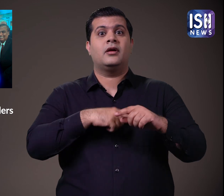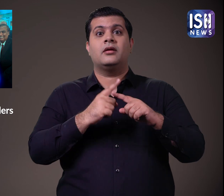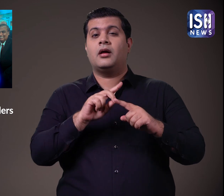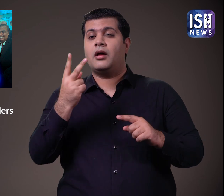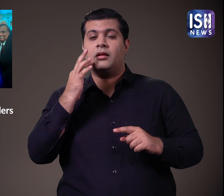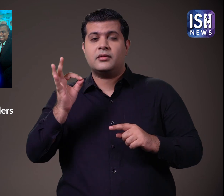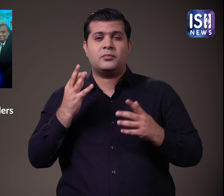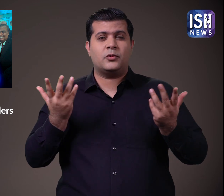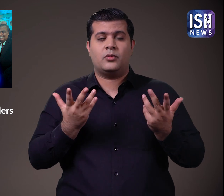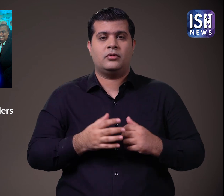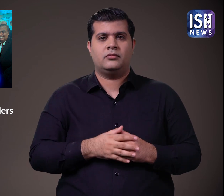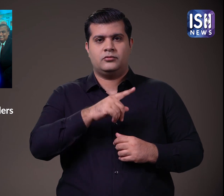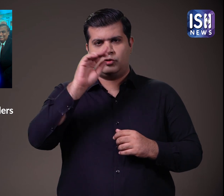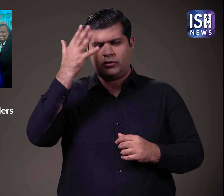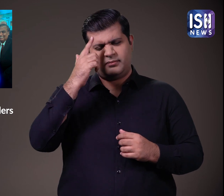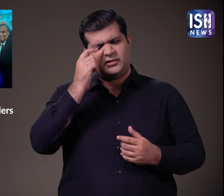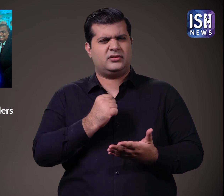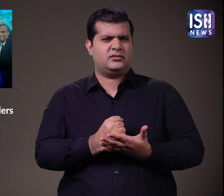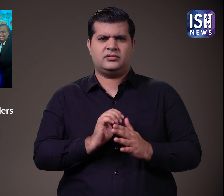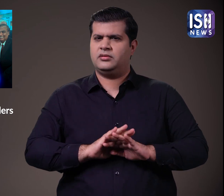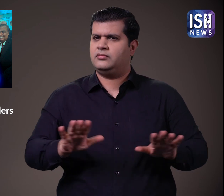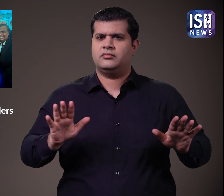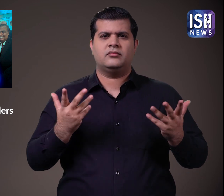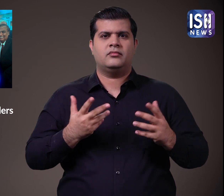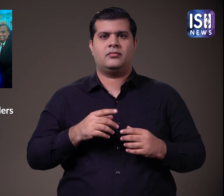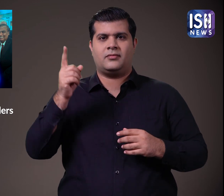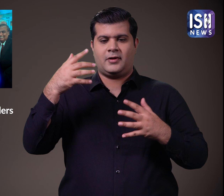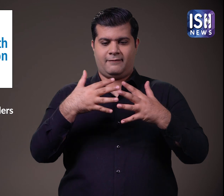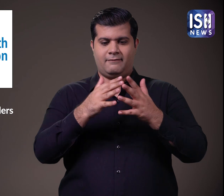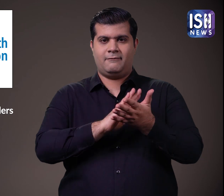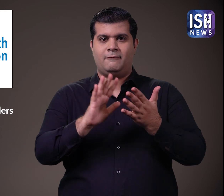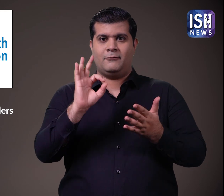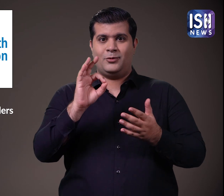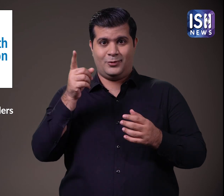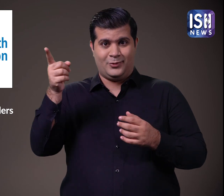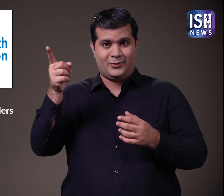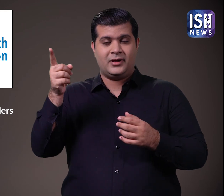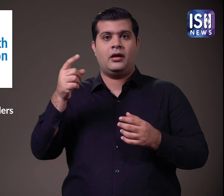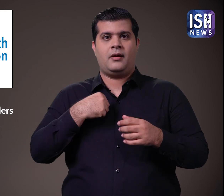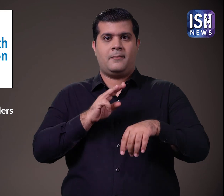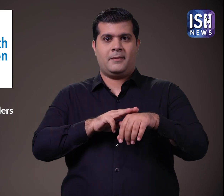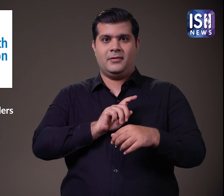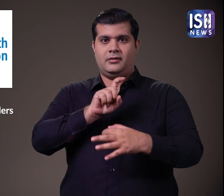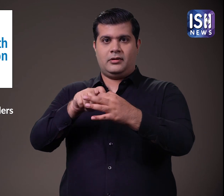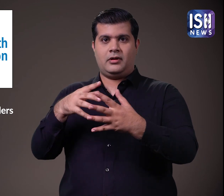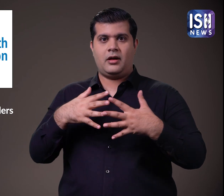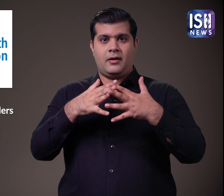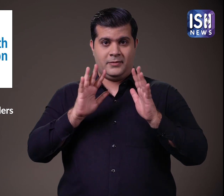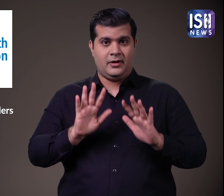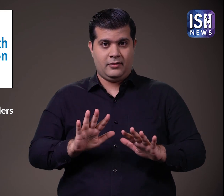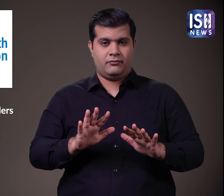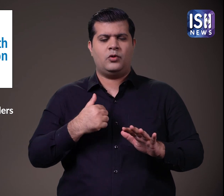Another important decision that Trump took was about USA's participation in the WHO.